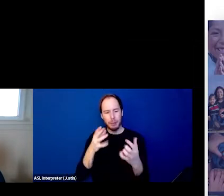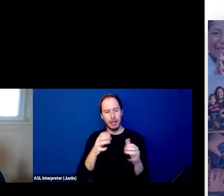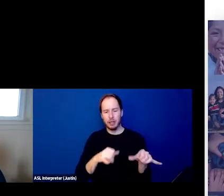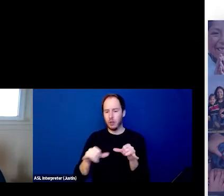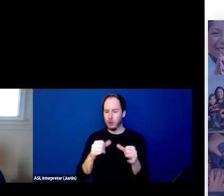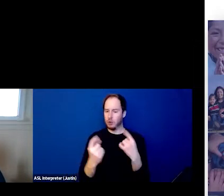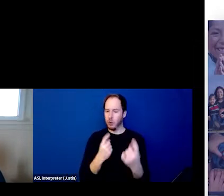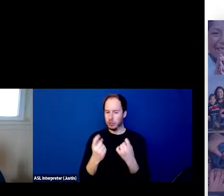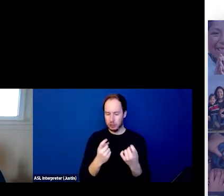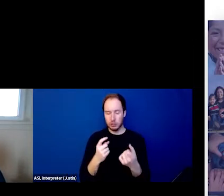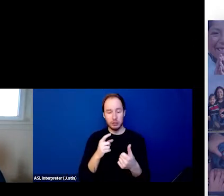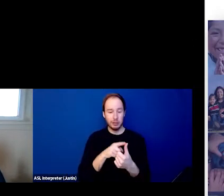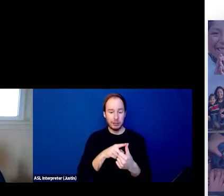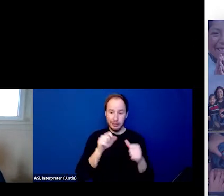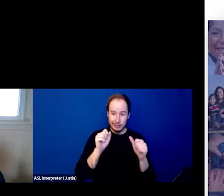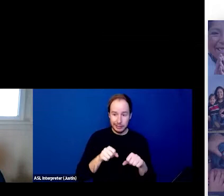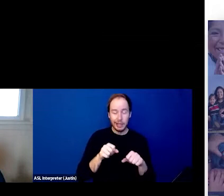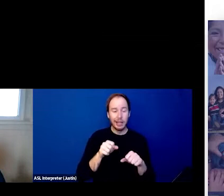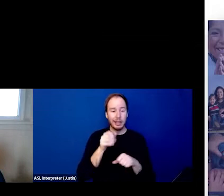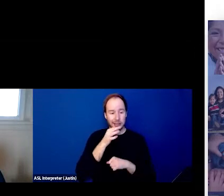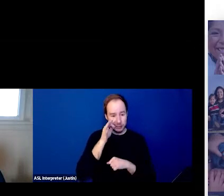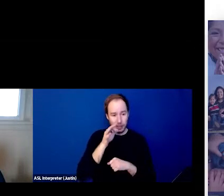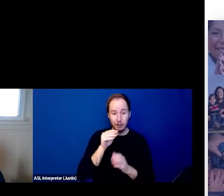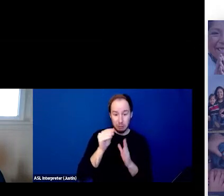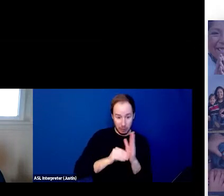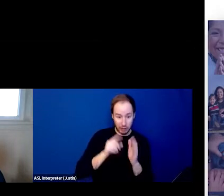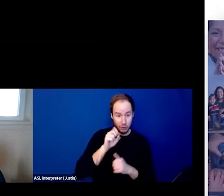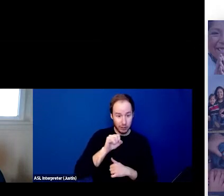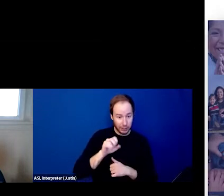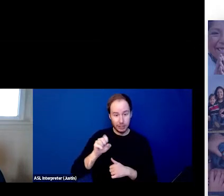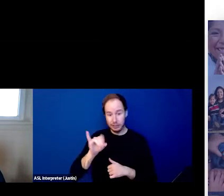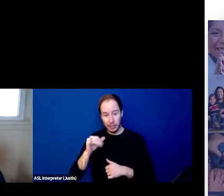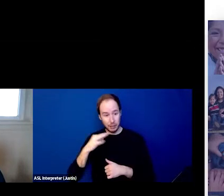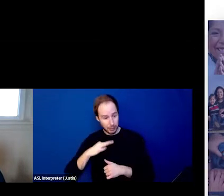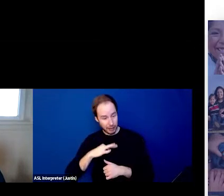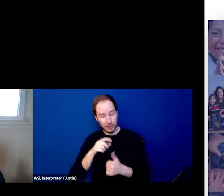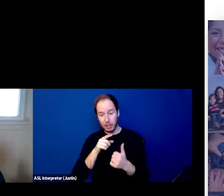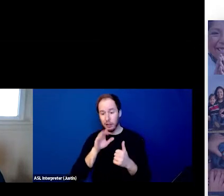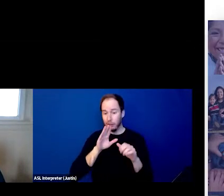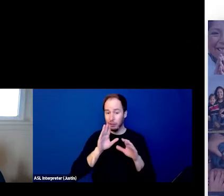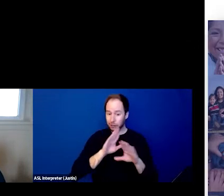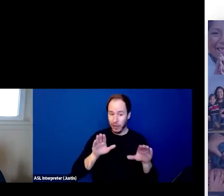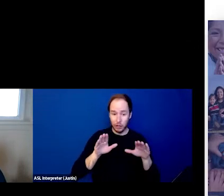So can native individuals apply for SSI and SSDI benefits? What about children applying for SSI?